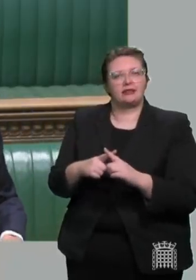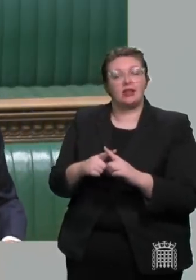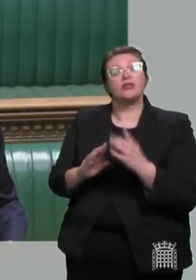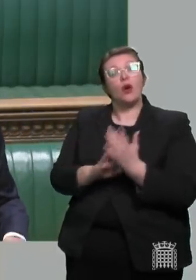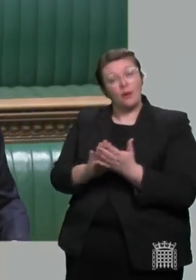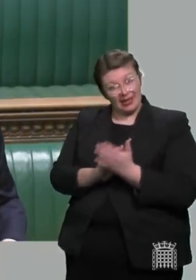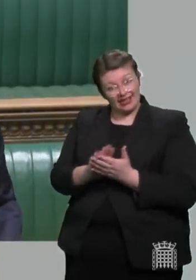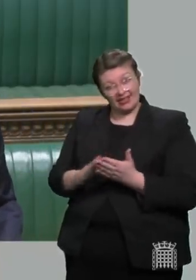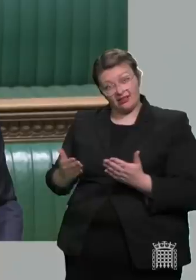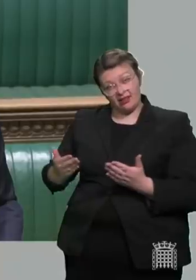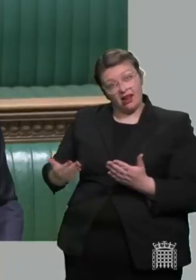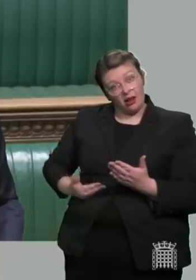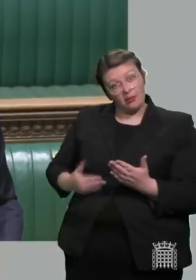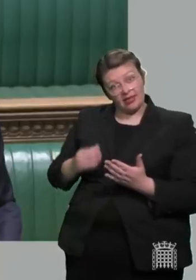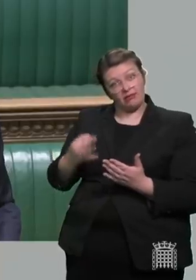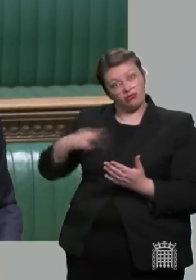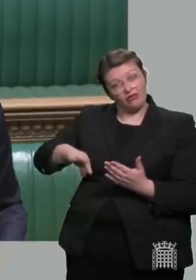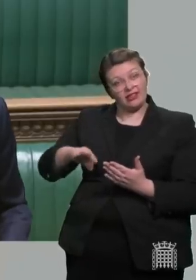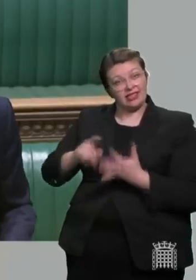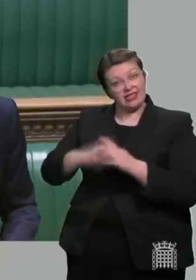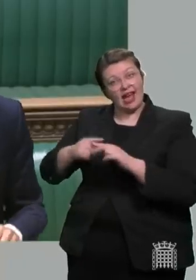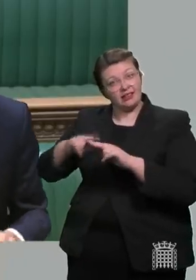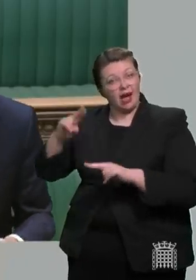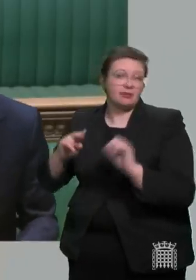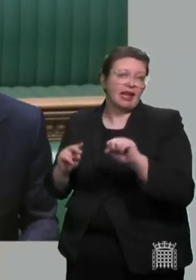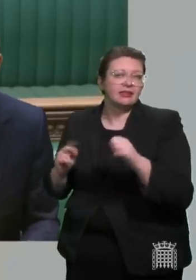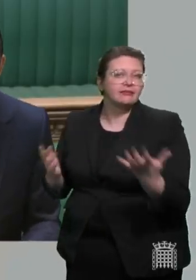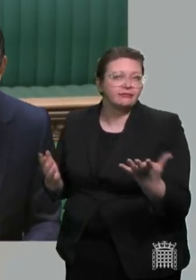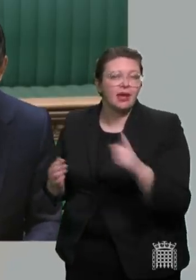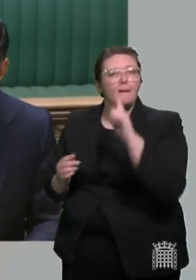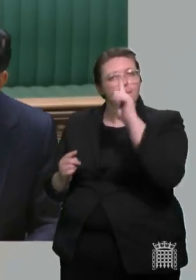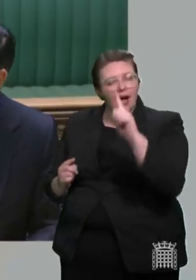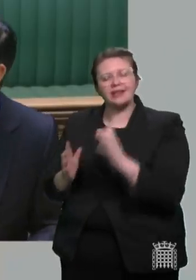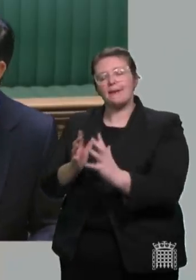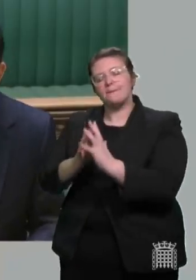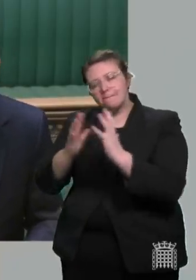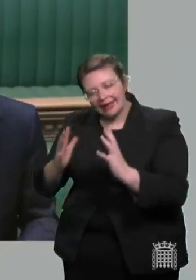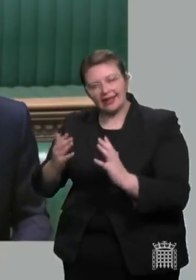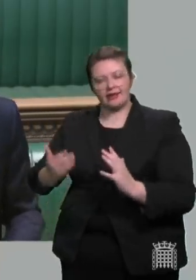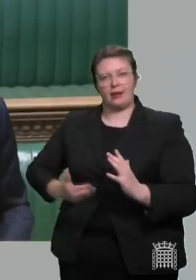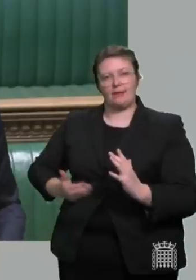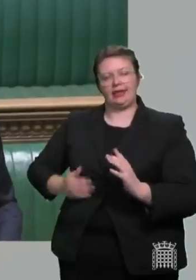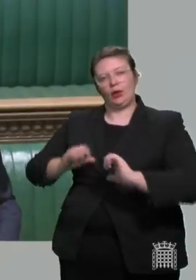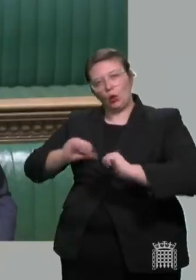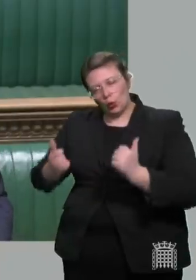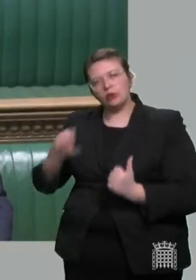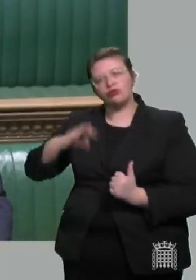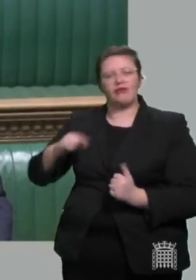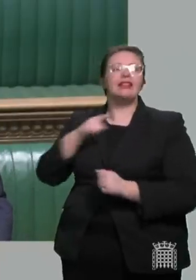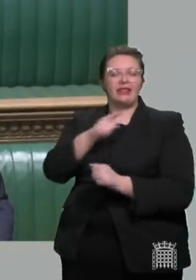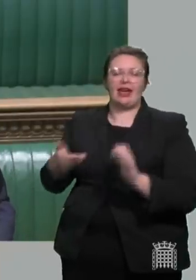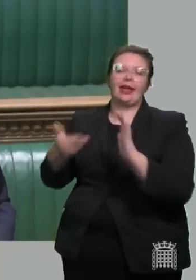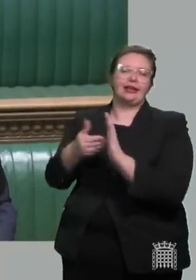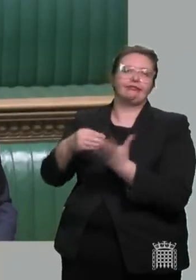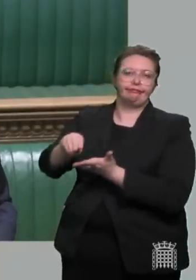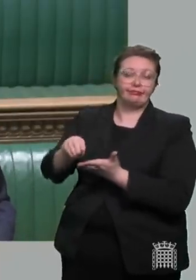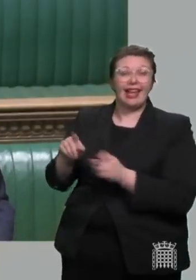on company profits, but only on the larger, more profitable companies and only in two years’ time.